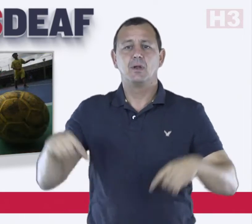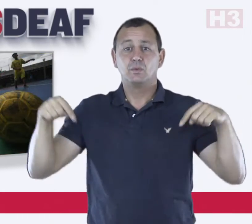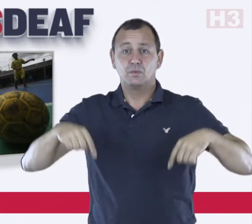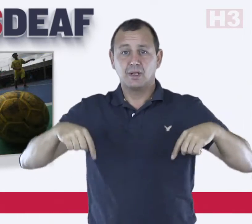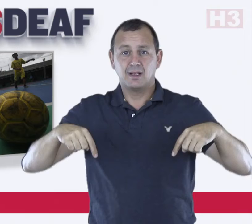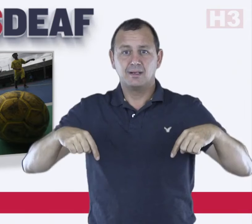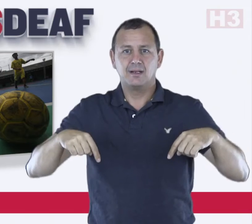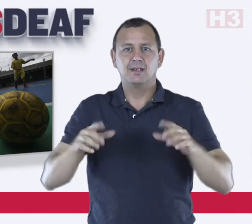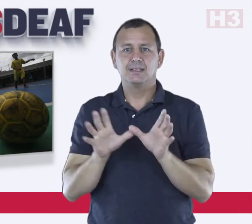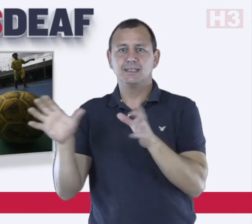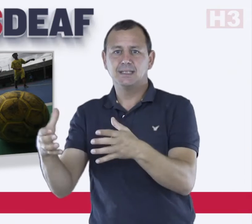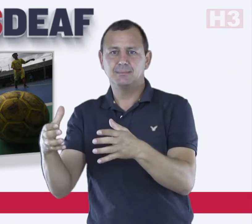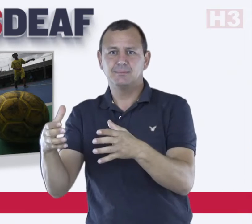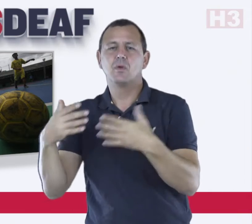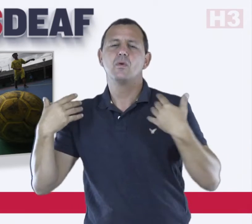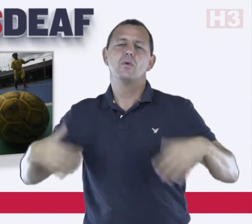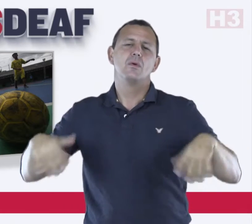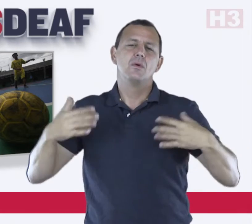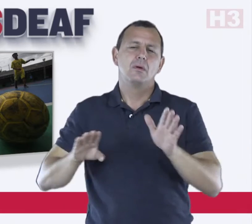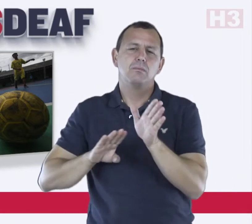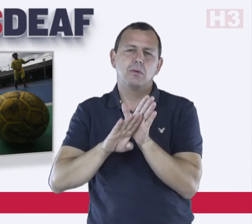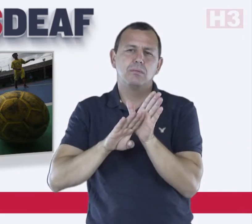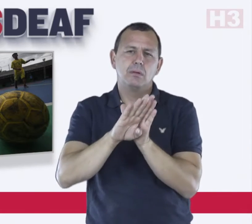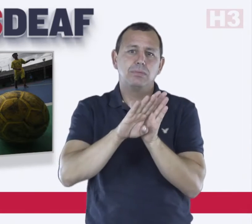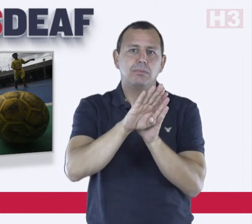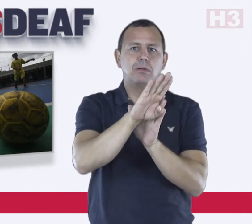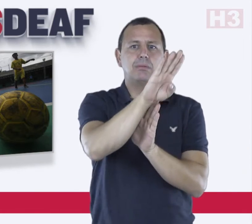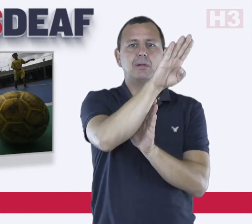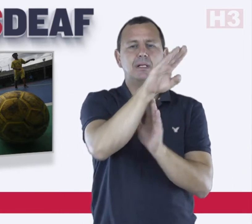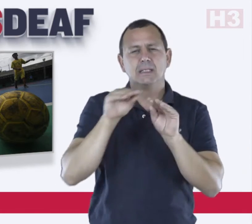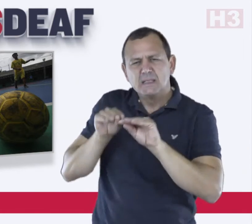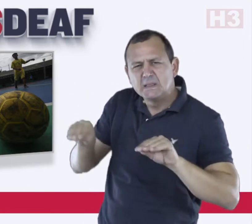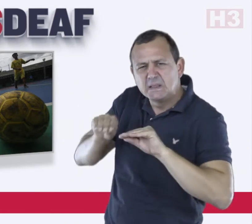Today, the team is successful with well trained